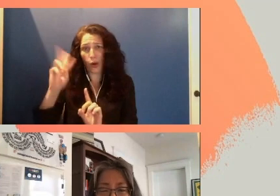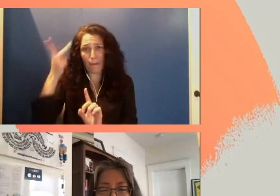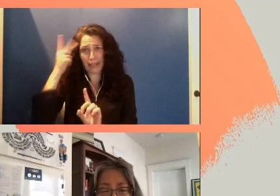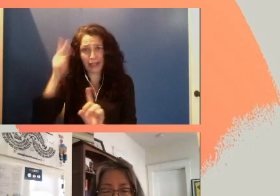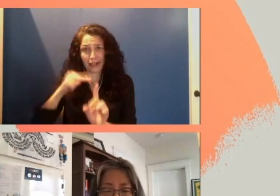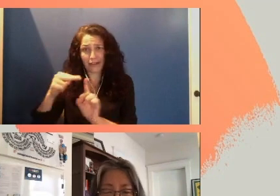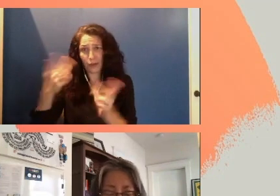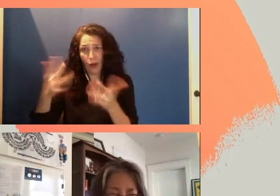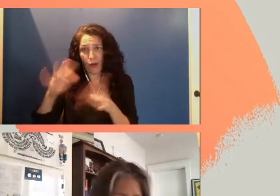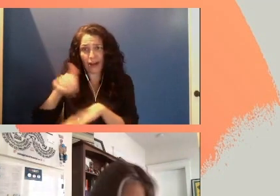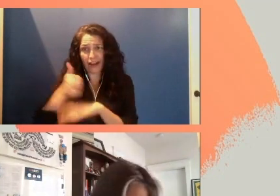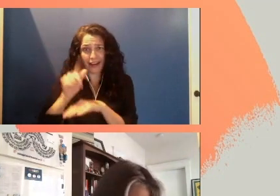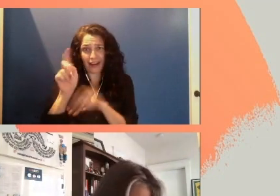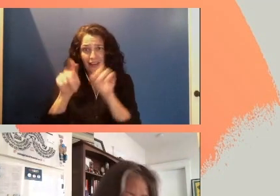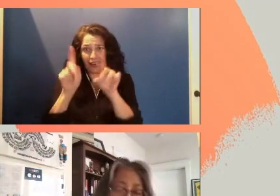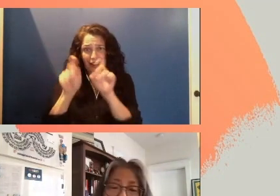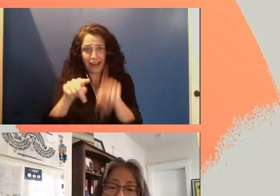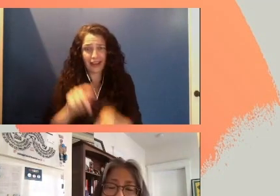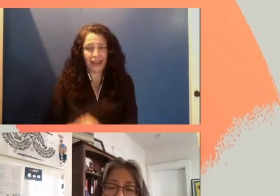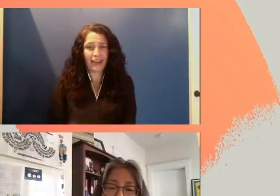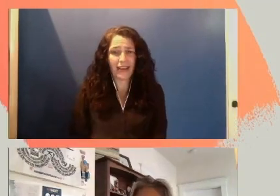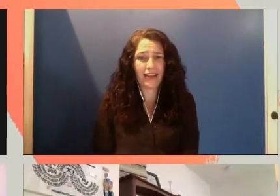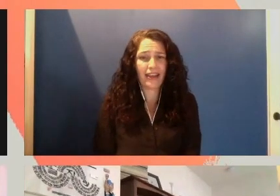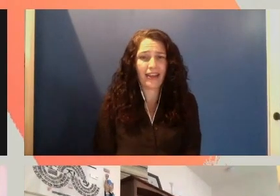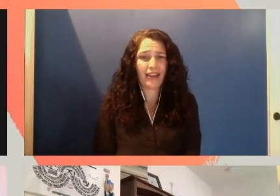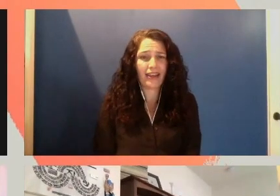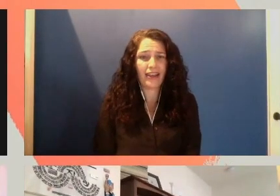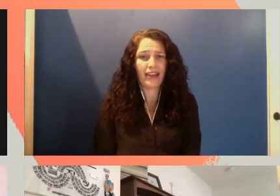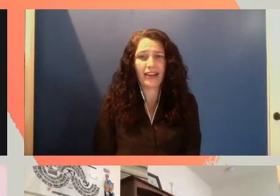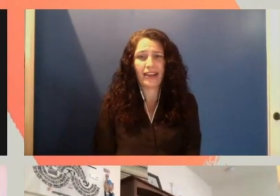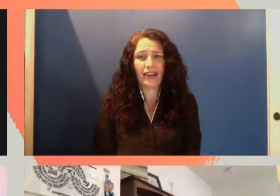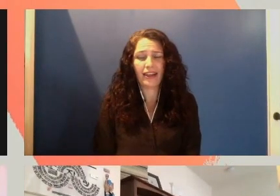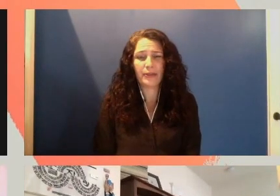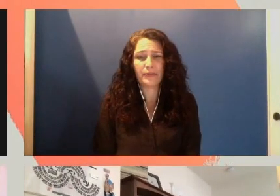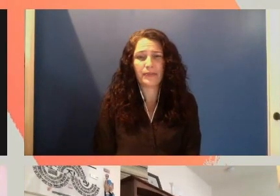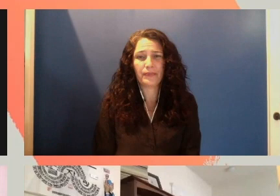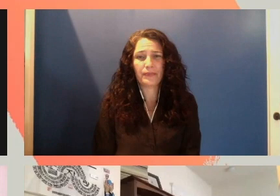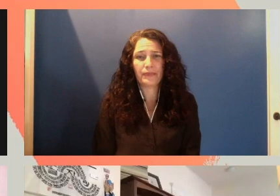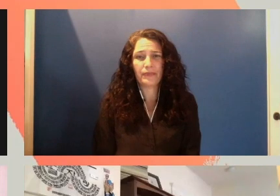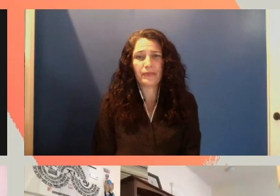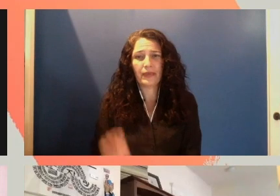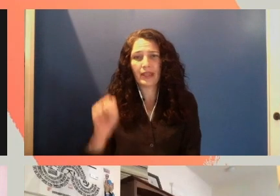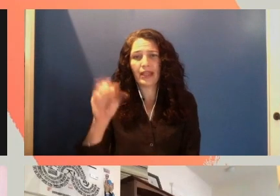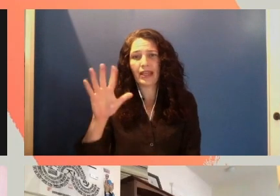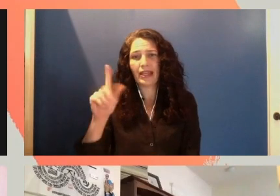Set, go ahead Set. So I was gonna say I'm kind of struggling